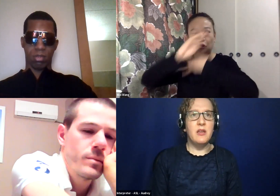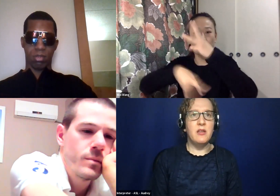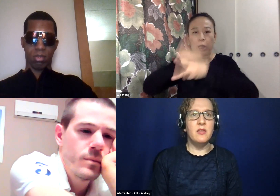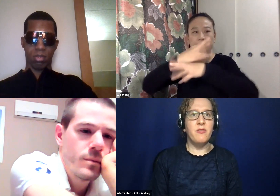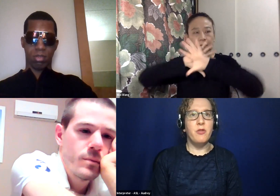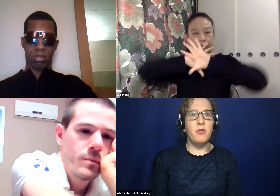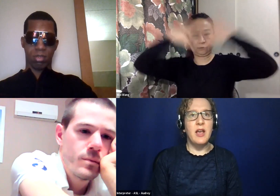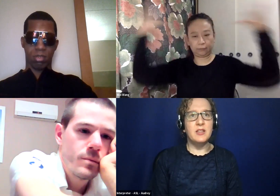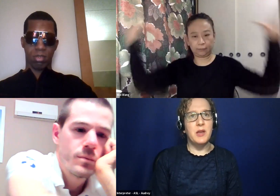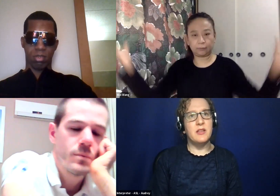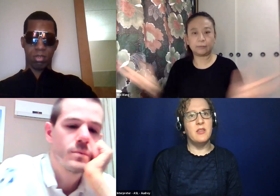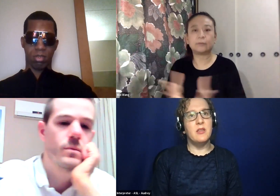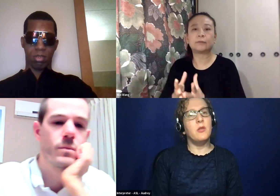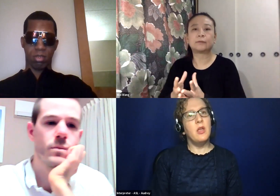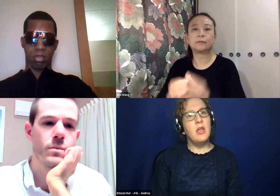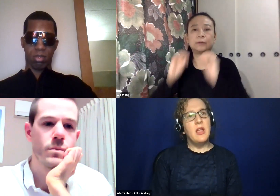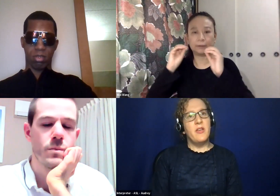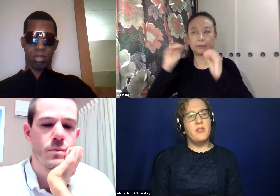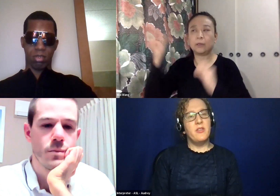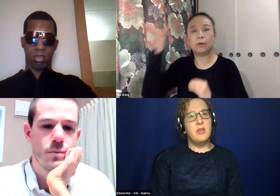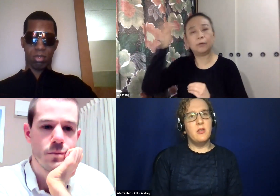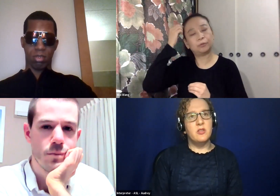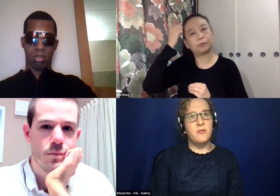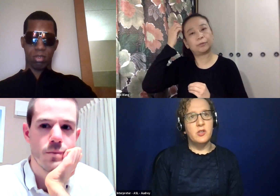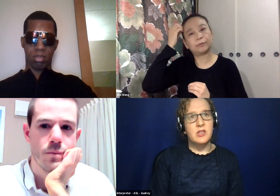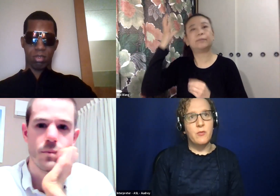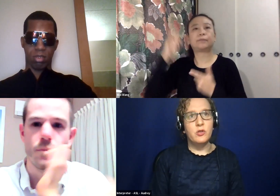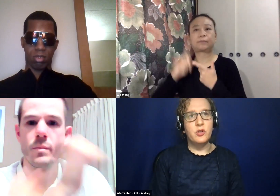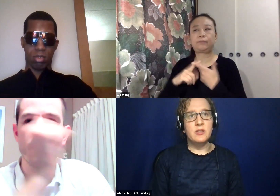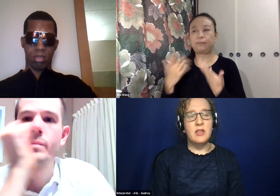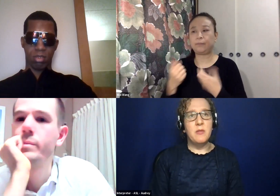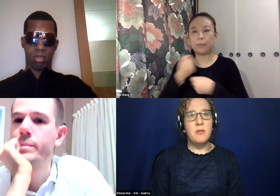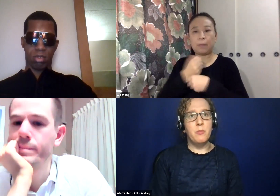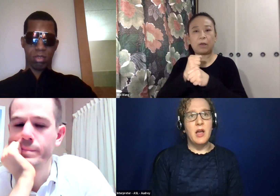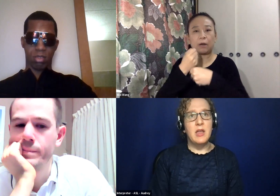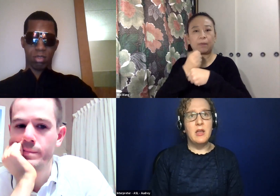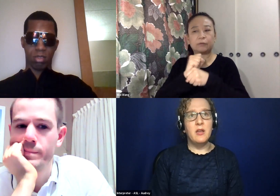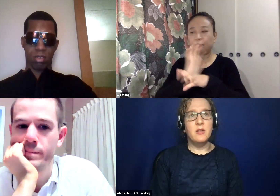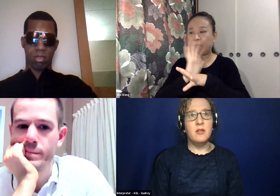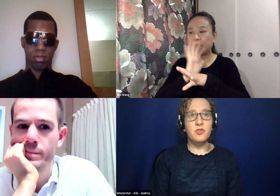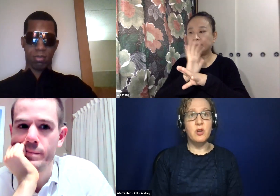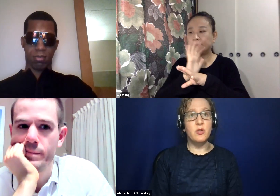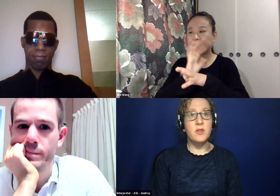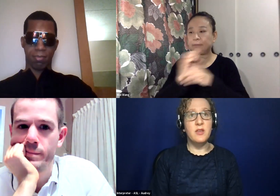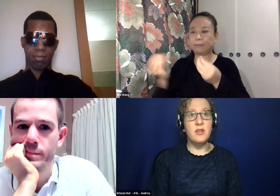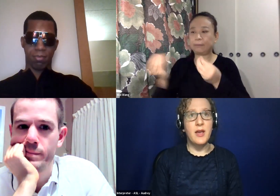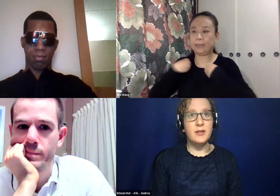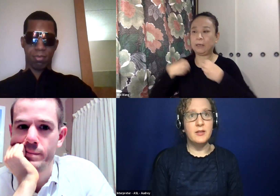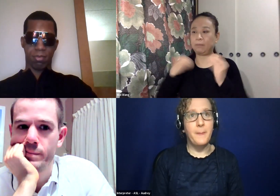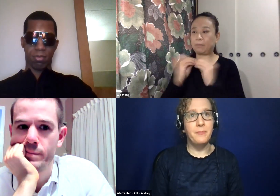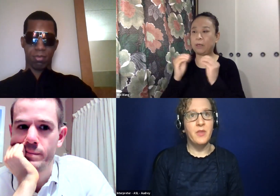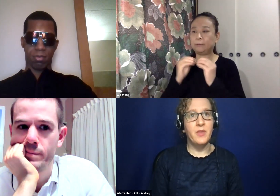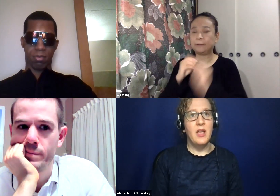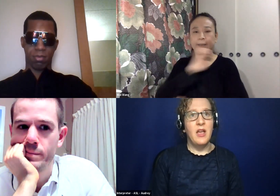seeing the different aspects and the diversity of cultures, and then my struggle within that.